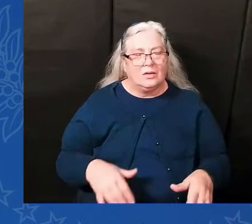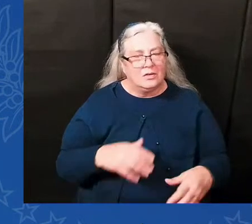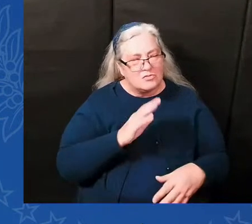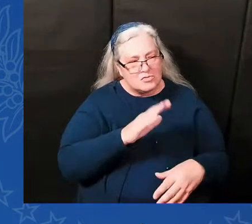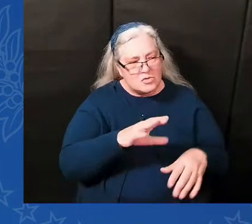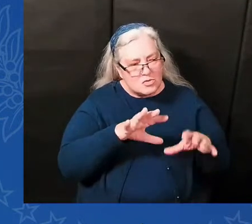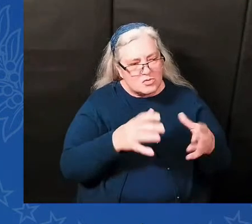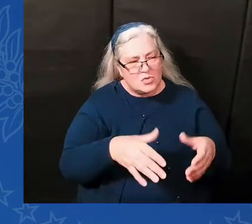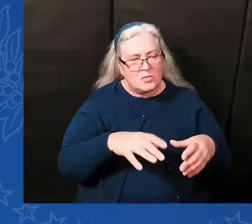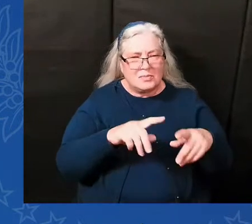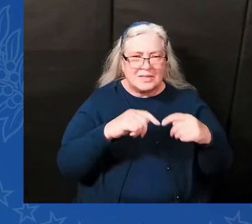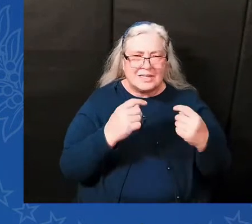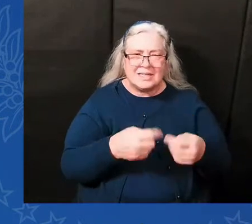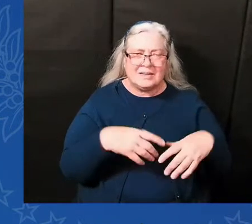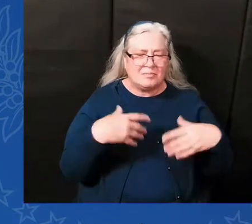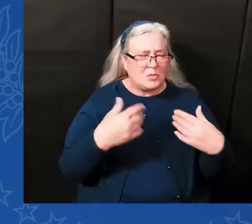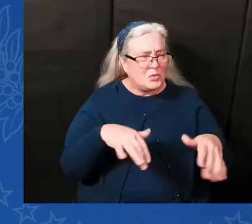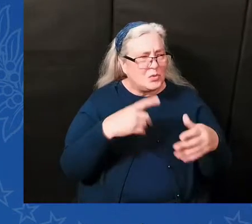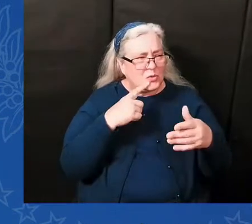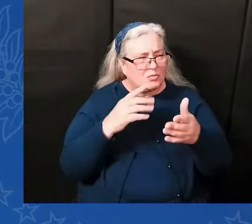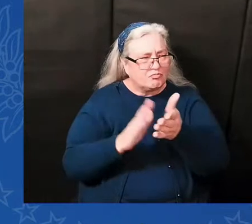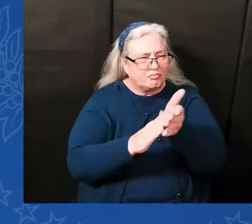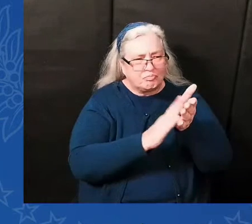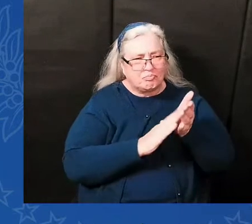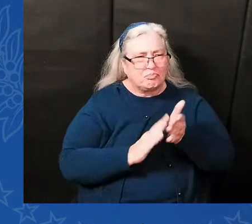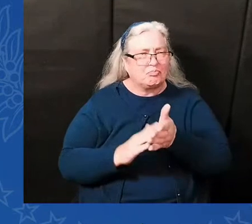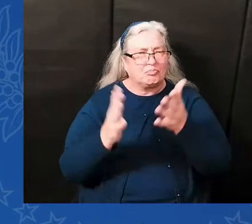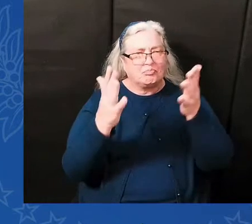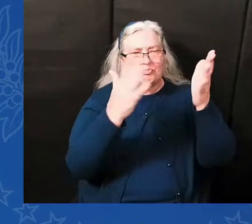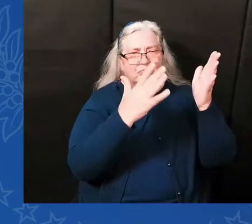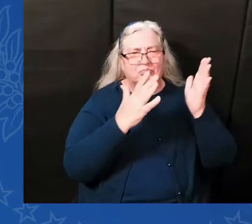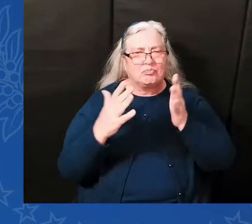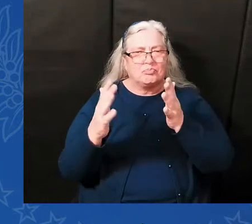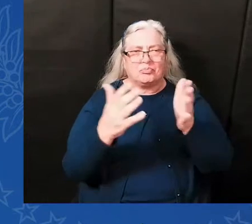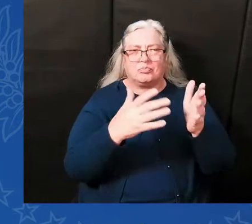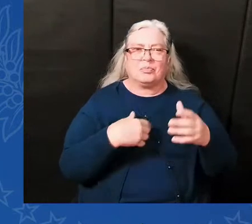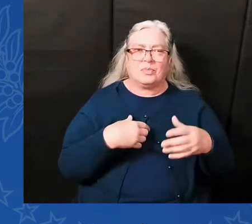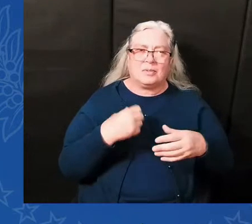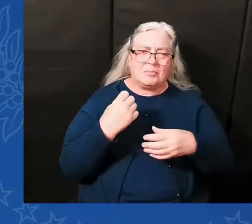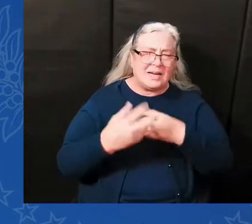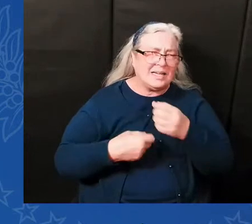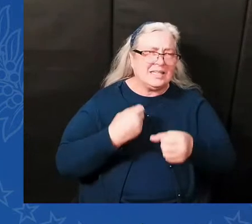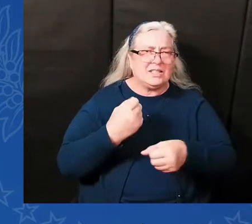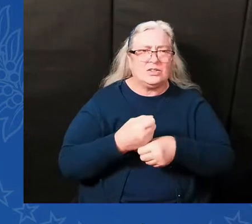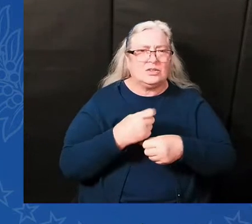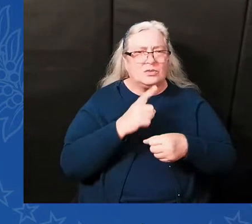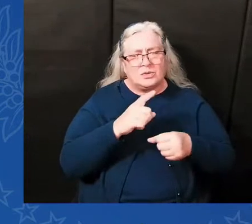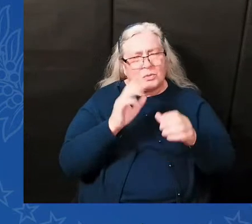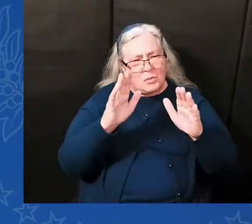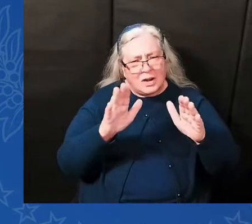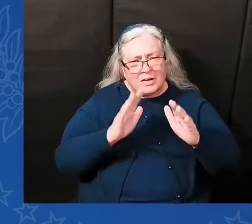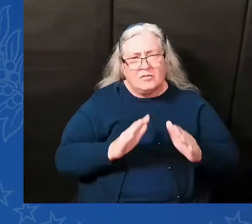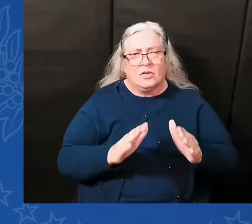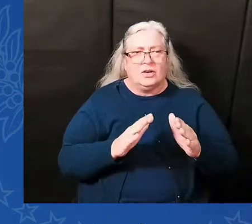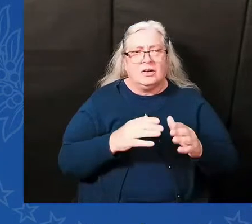And a special hello to Eddie -- Ed Kelly, my good friend. Ed, I can't see you out there, but I'm sure you're around.